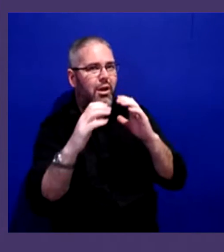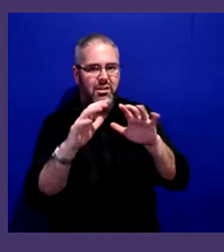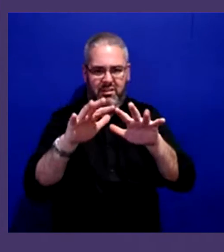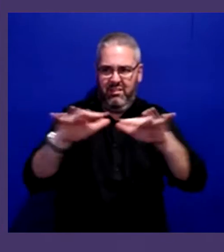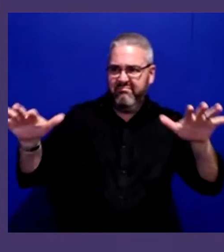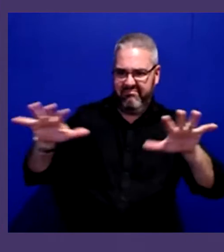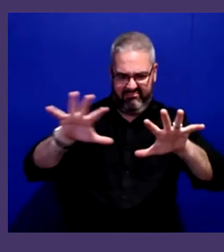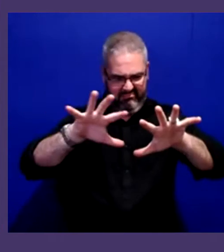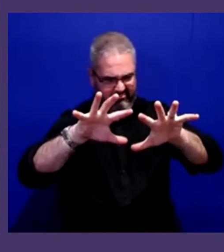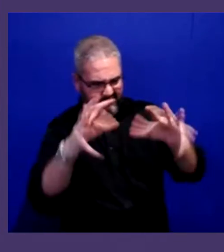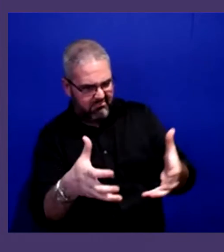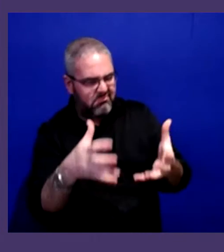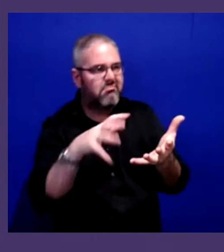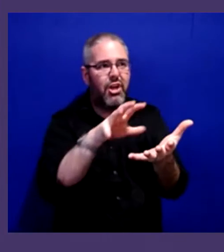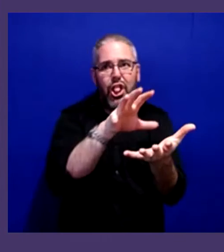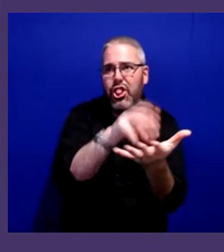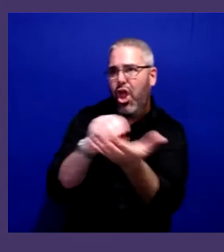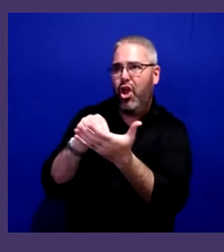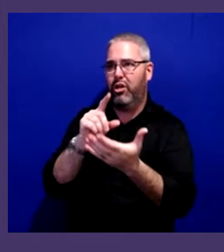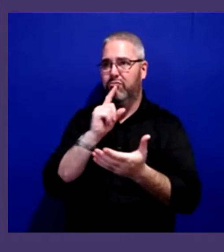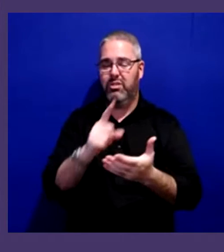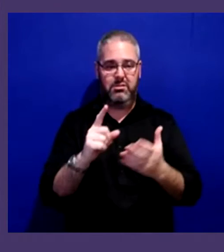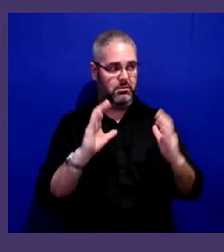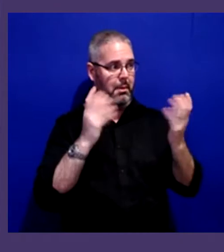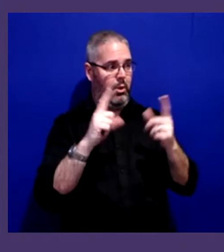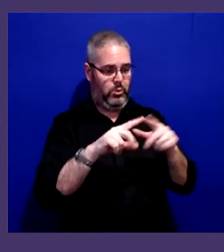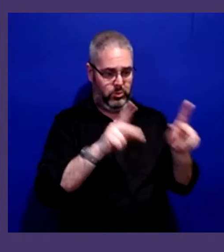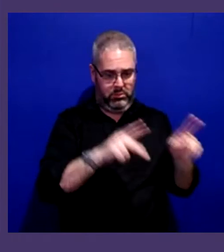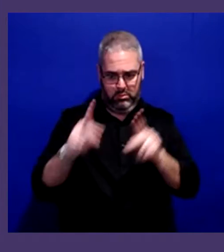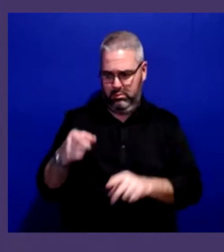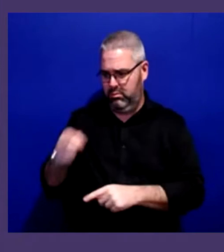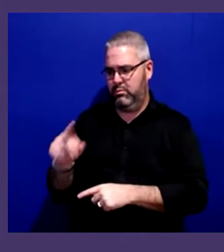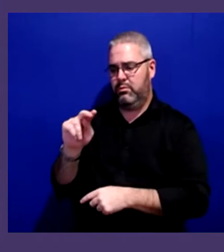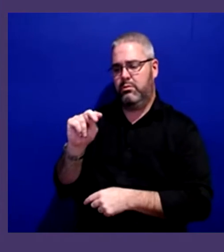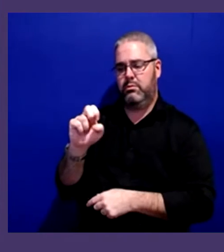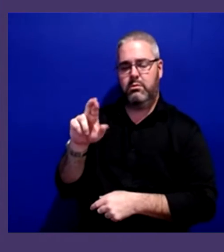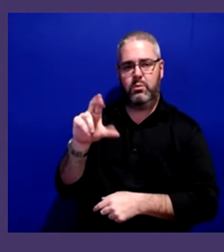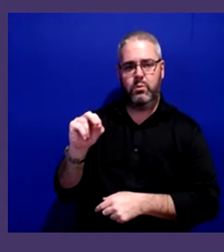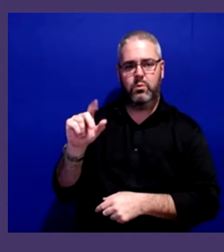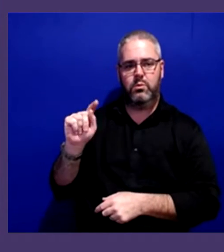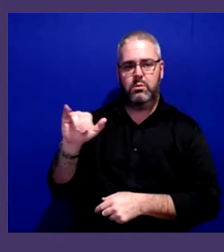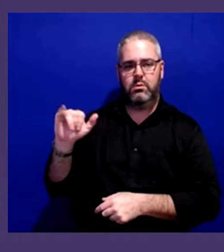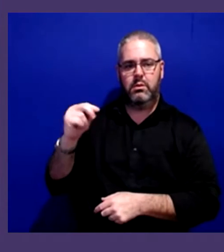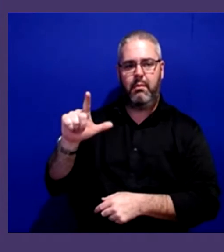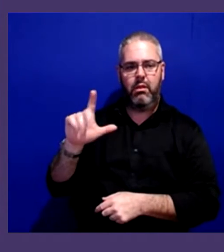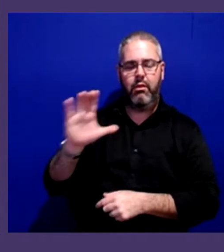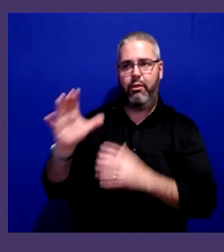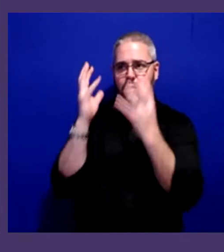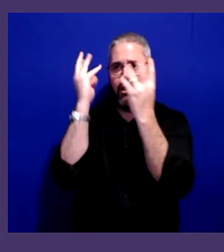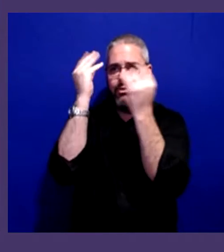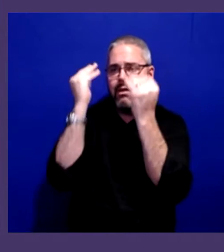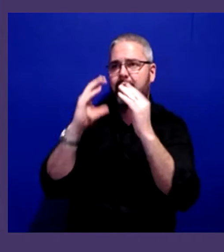Whereas neurotypicals converge in the way that they communicate, think, perceive, socialize.